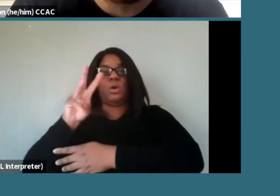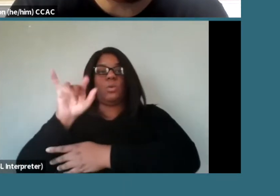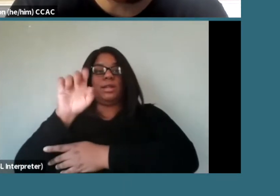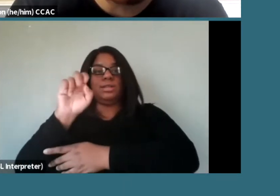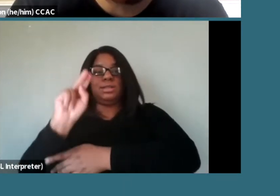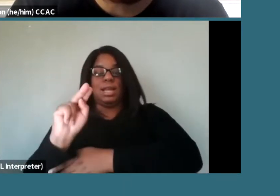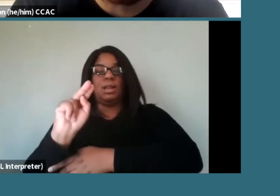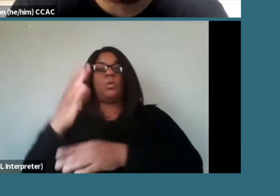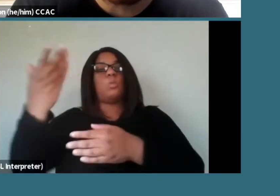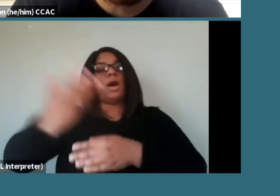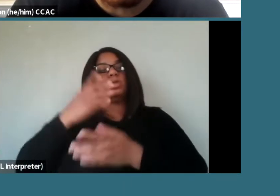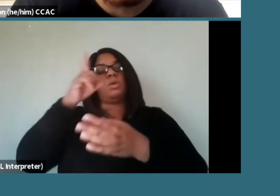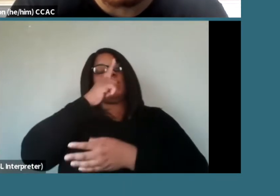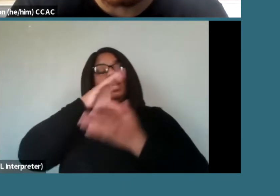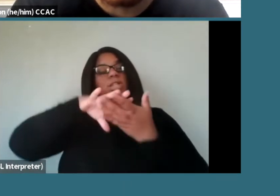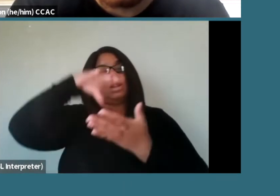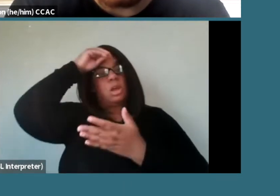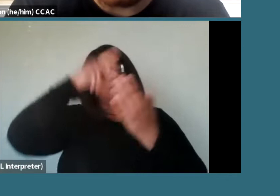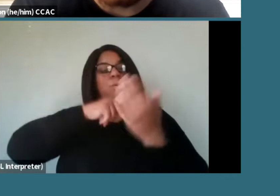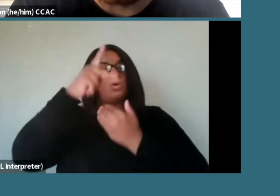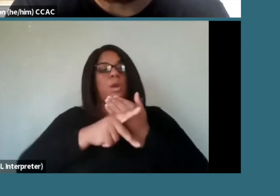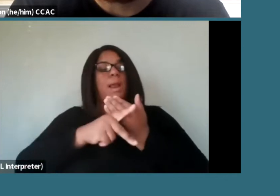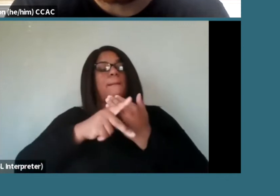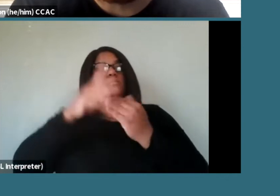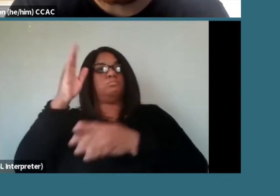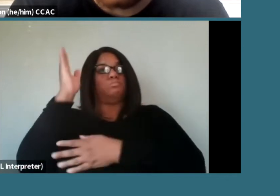This is presented by the CCAC.